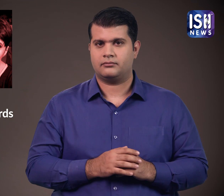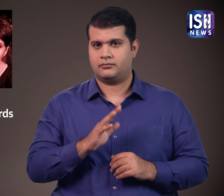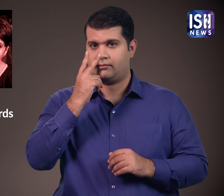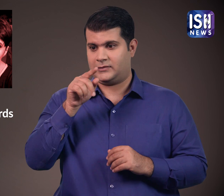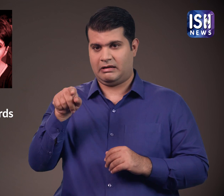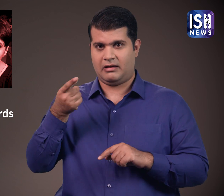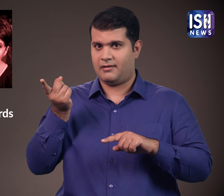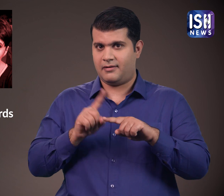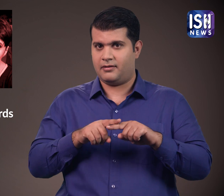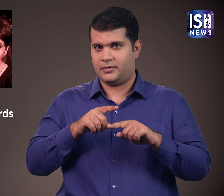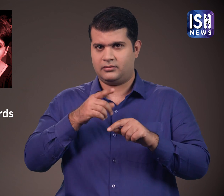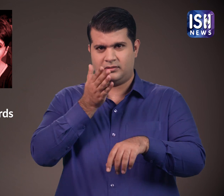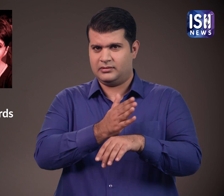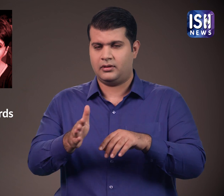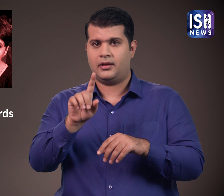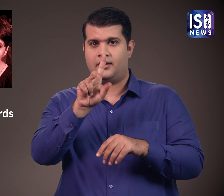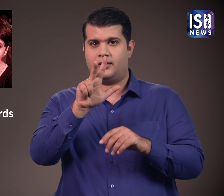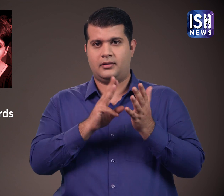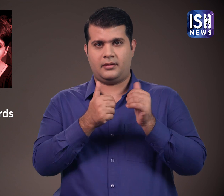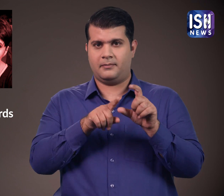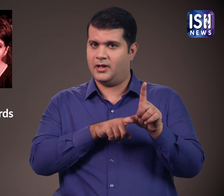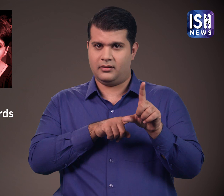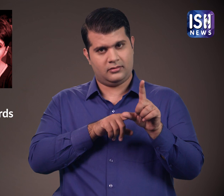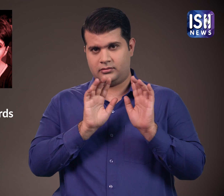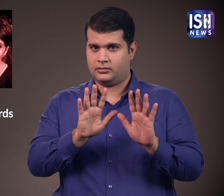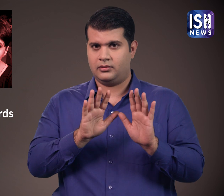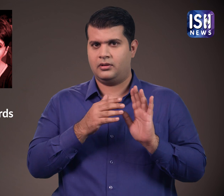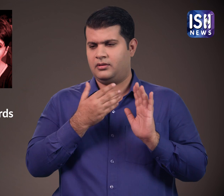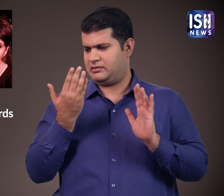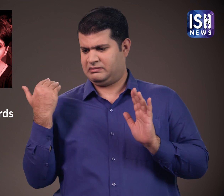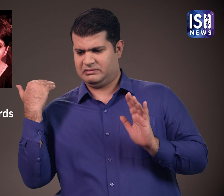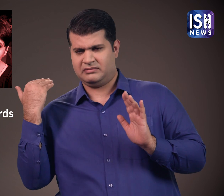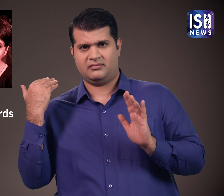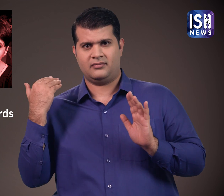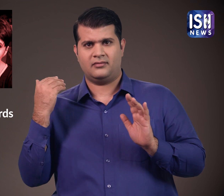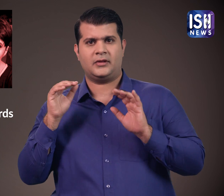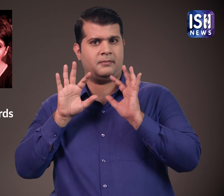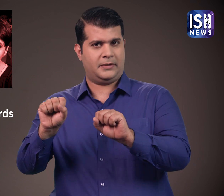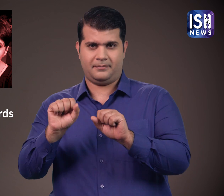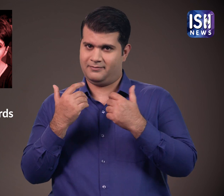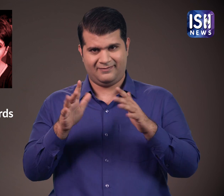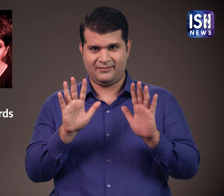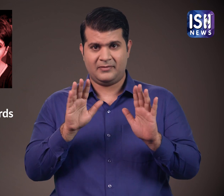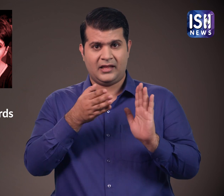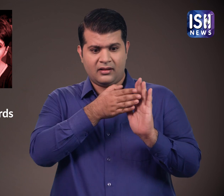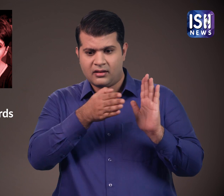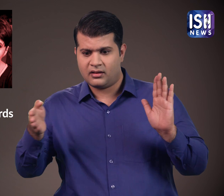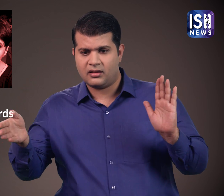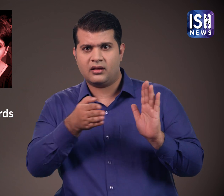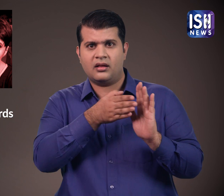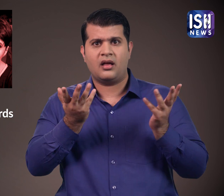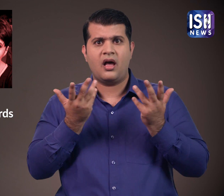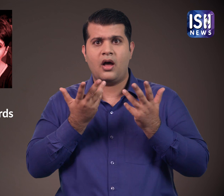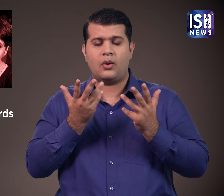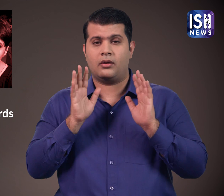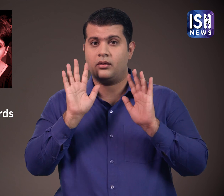Aftab murdered Shraddha on 18th May and he was arrested in November. What happened during that time?